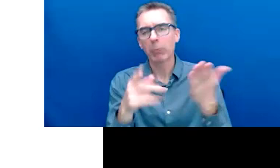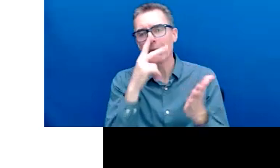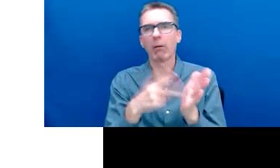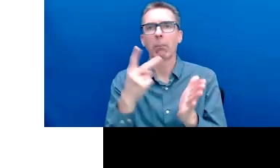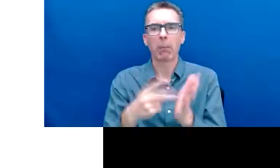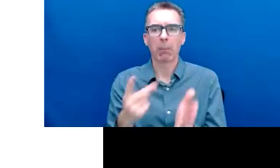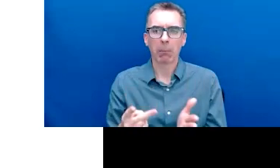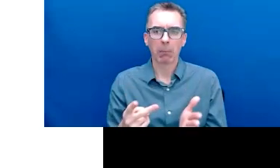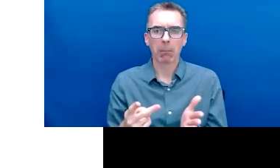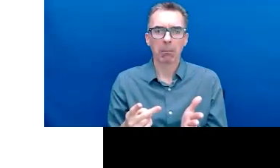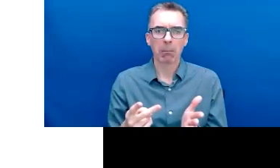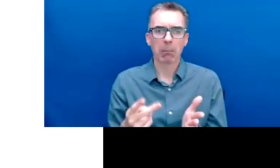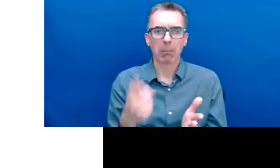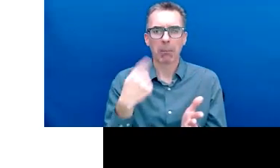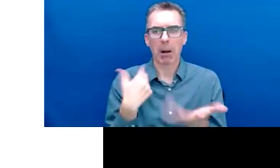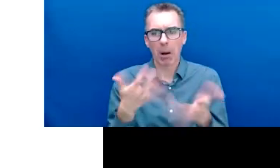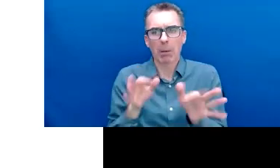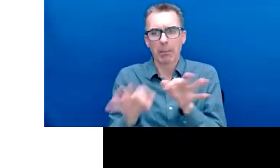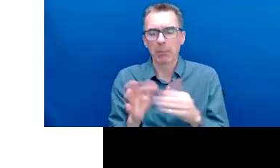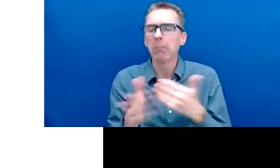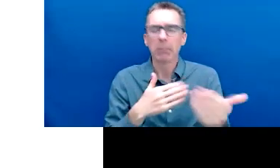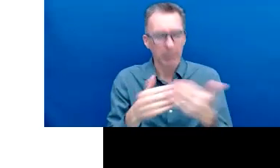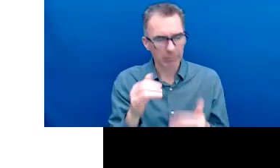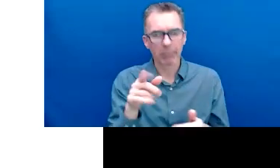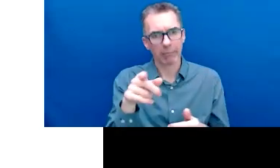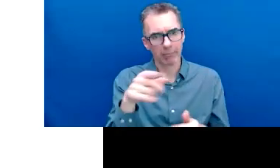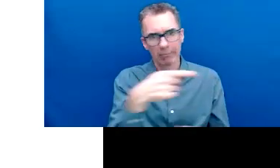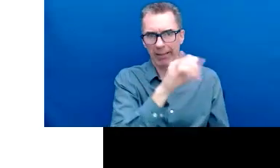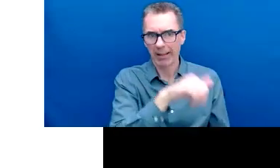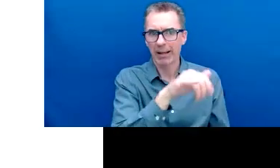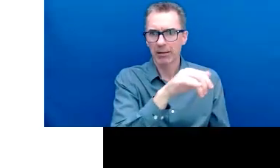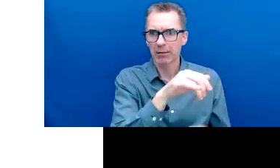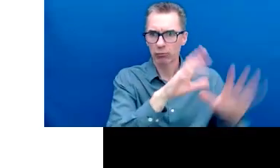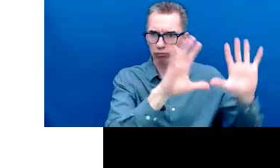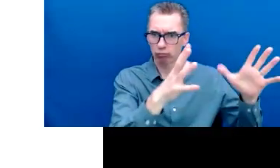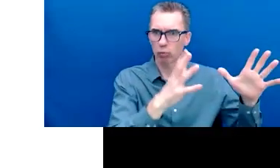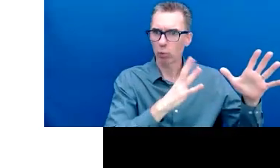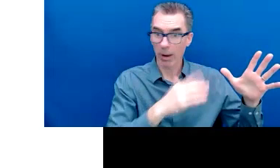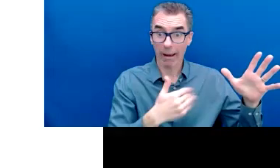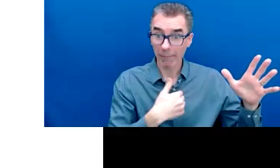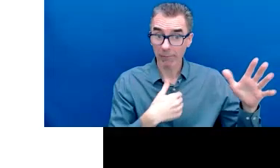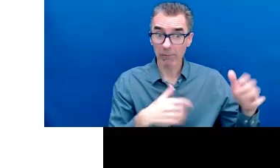But again it's also a large resource. It's got, you know, almost half a million different records.